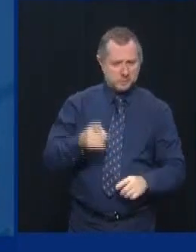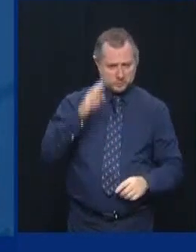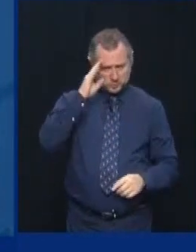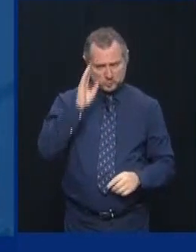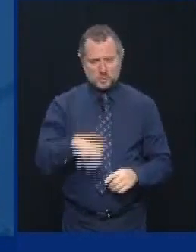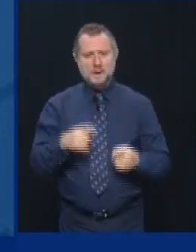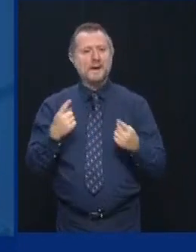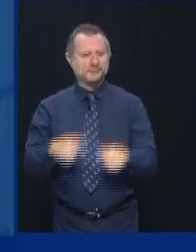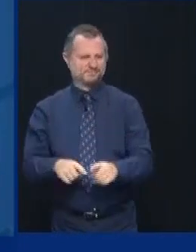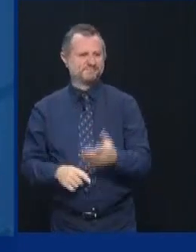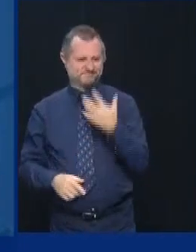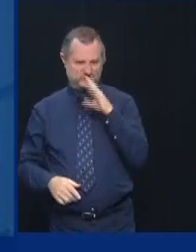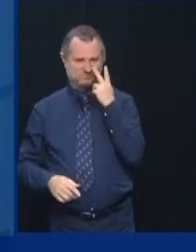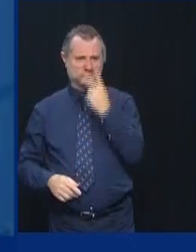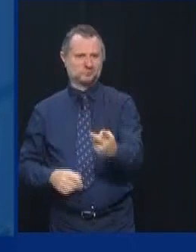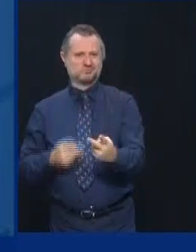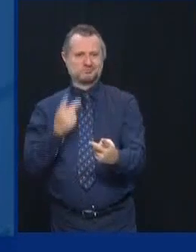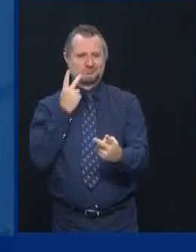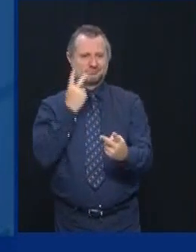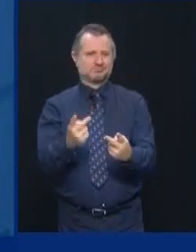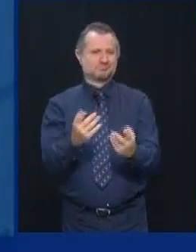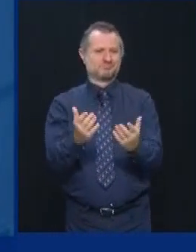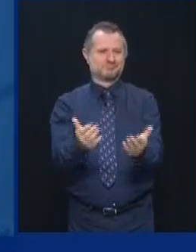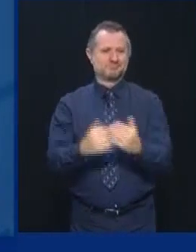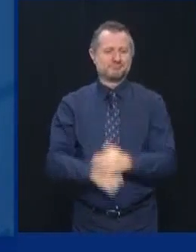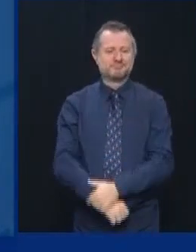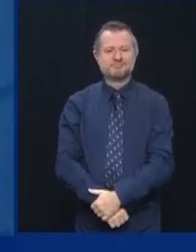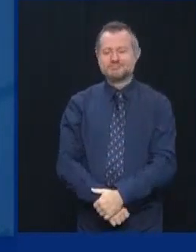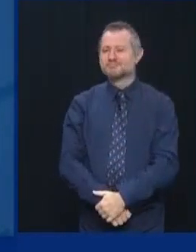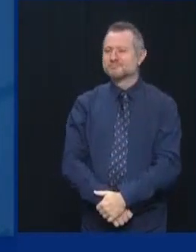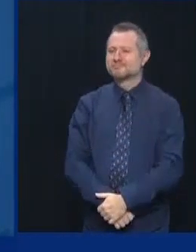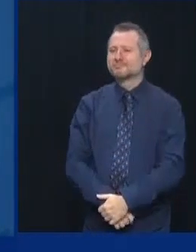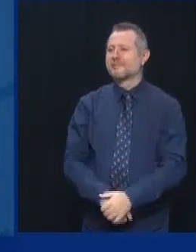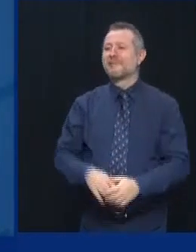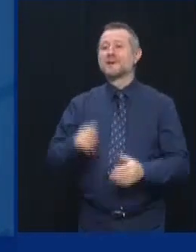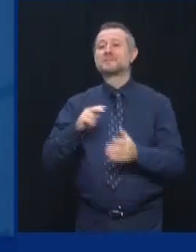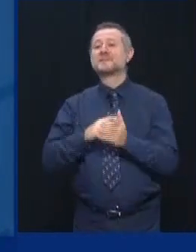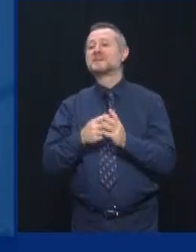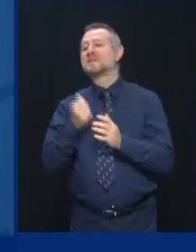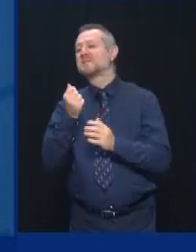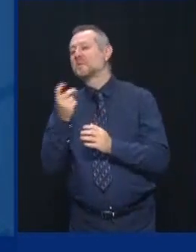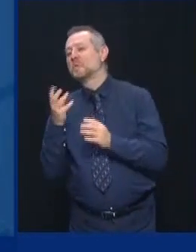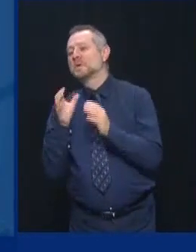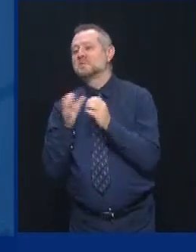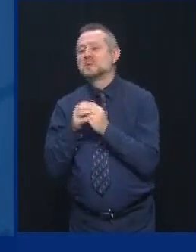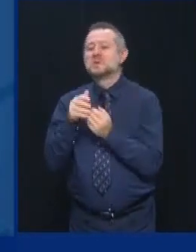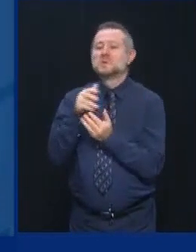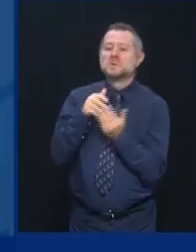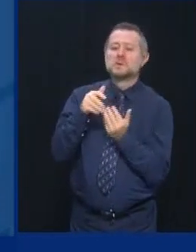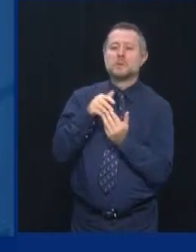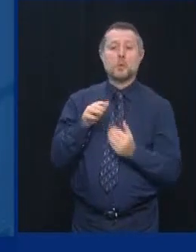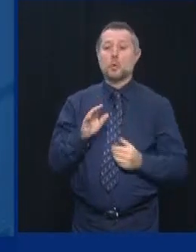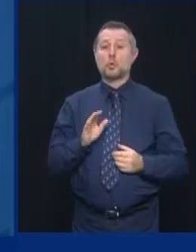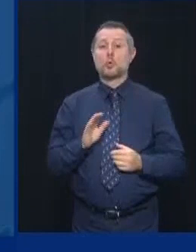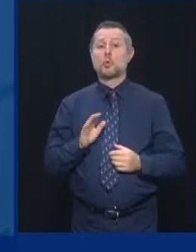WITH RELIGIOUS INSTITUTIONS IN THESE COMMUNITIES FOR WEEKS.